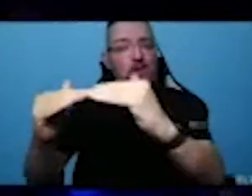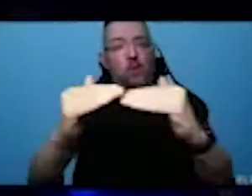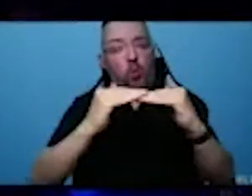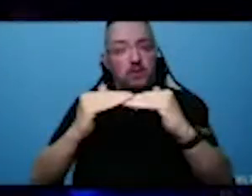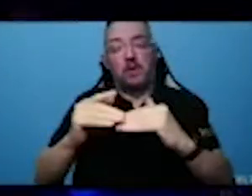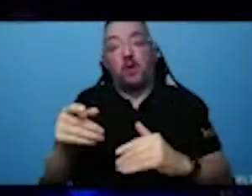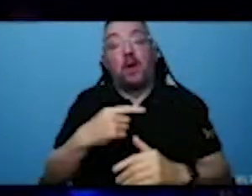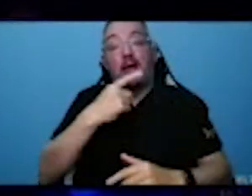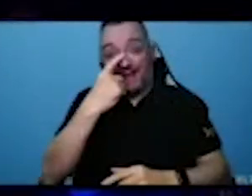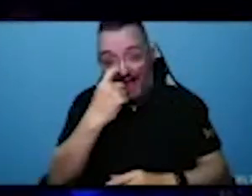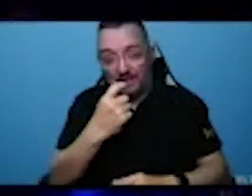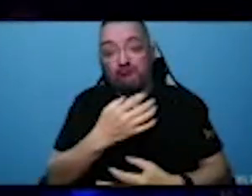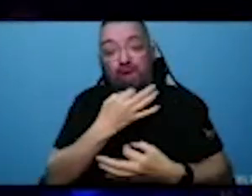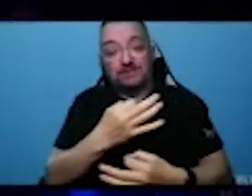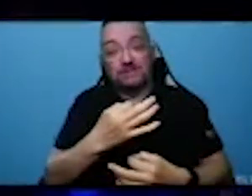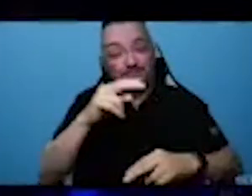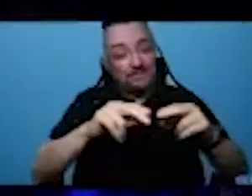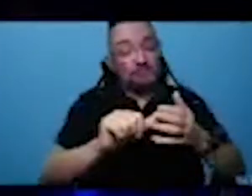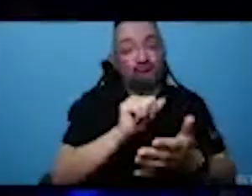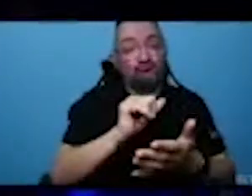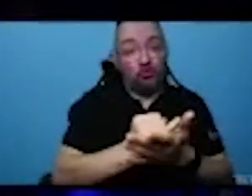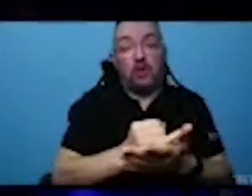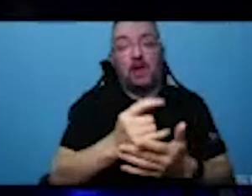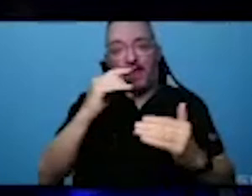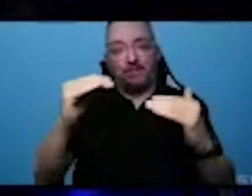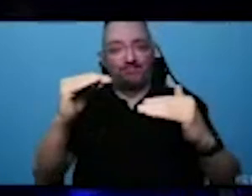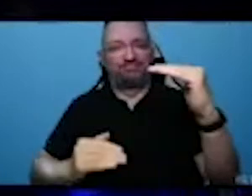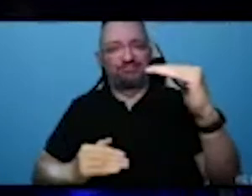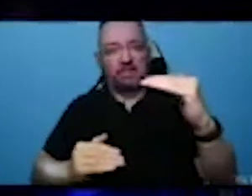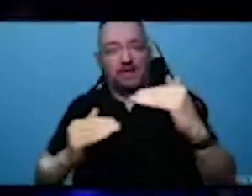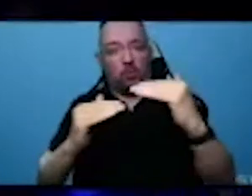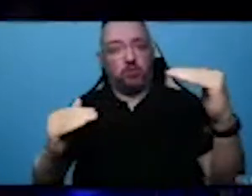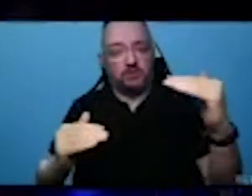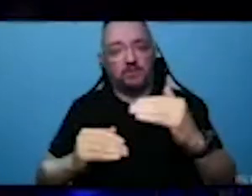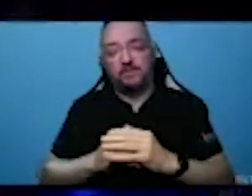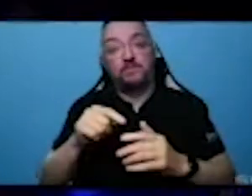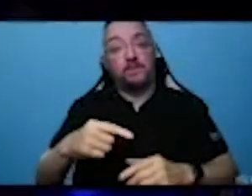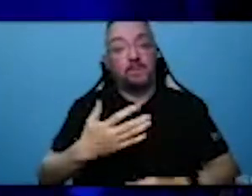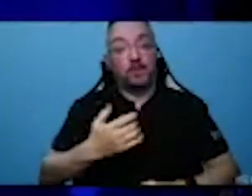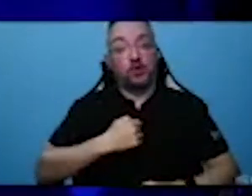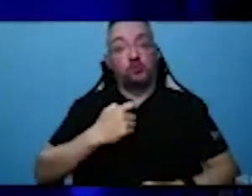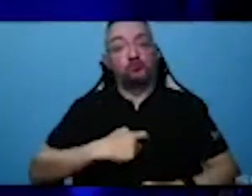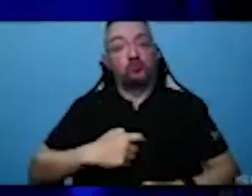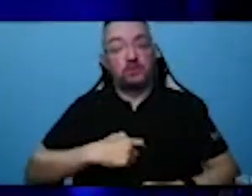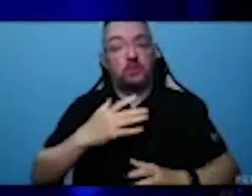Finally as humans, we really need to understand what the natural constraints are on us. I think we haven't really begun